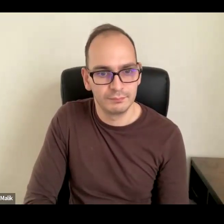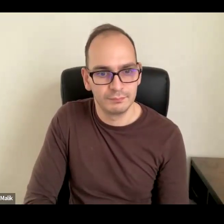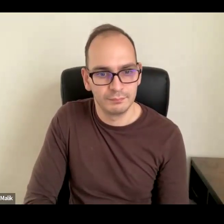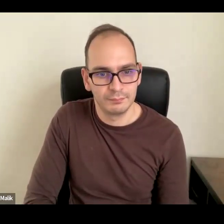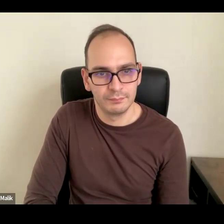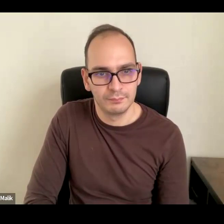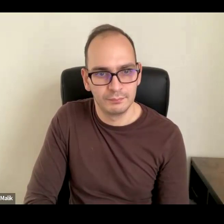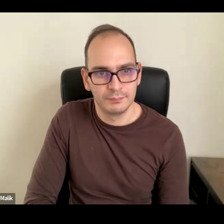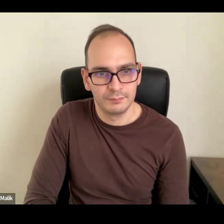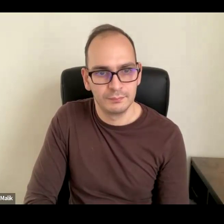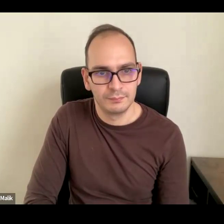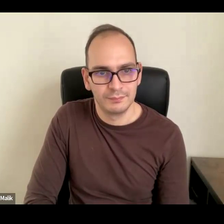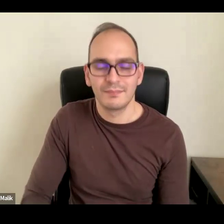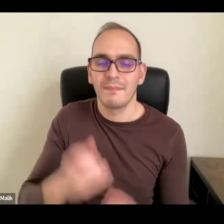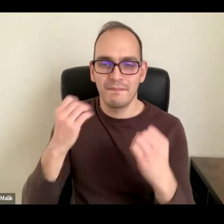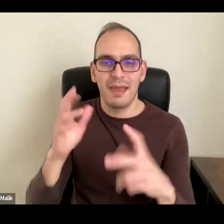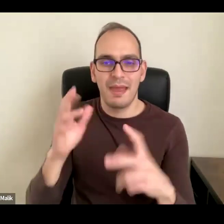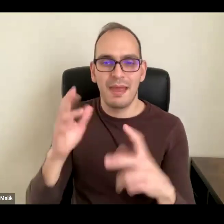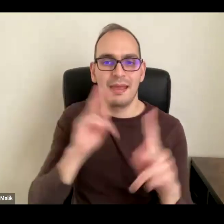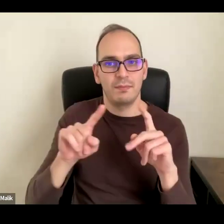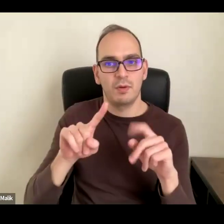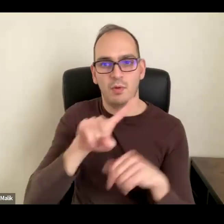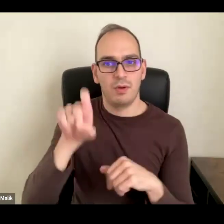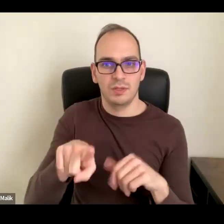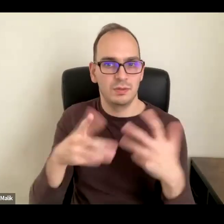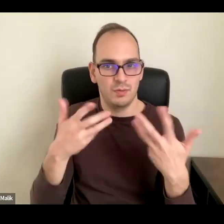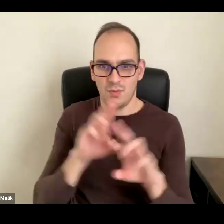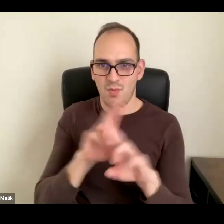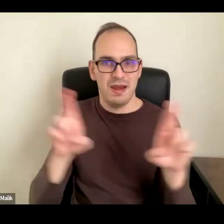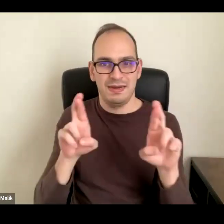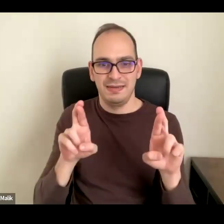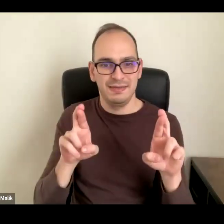All right, it looks like many people had their questions all ready to go. So we've got a few